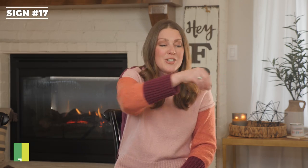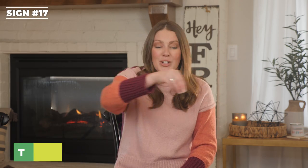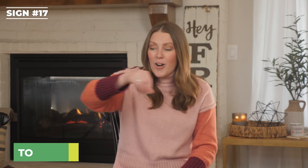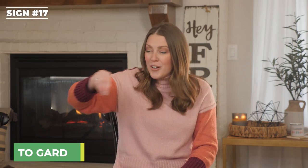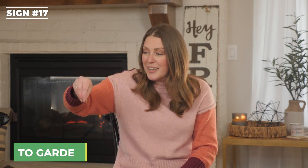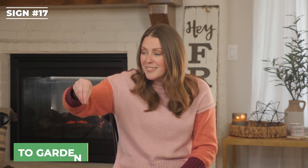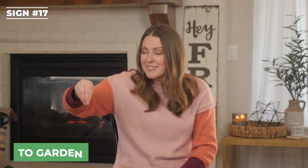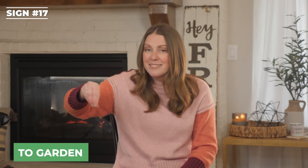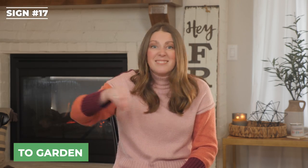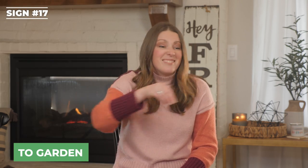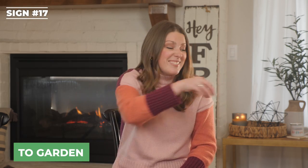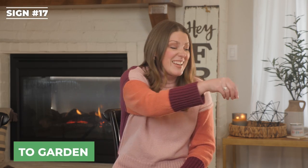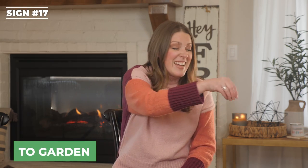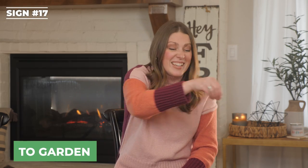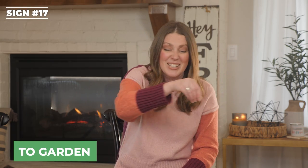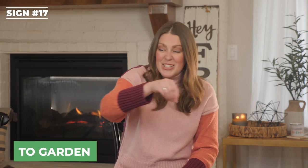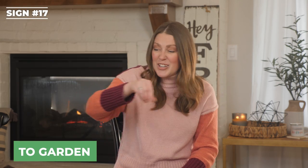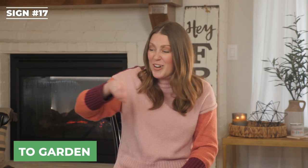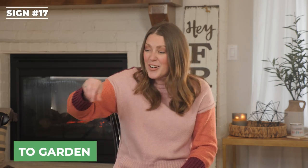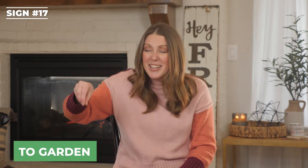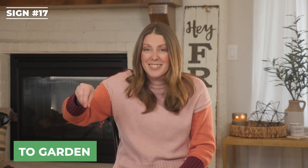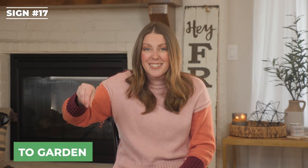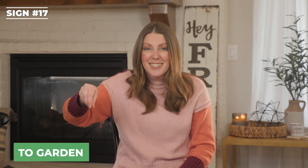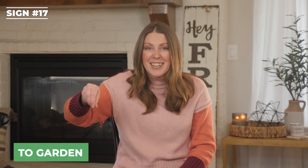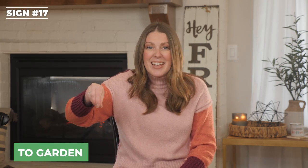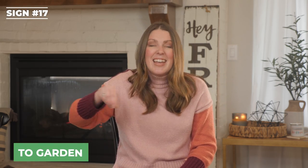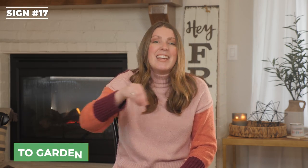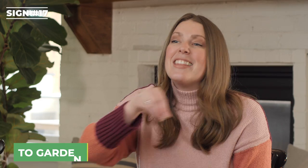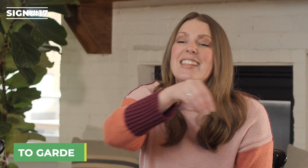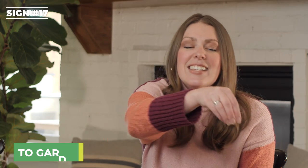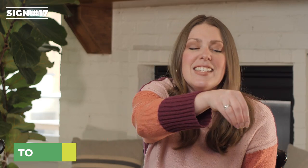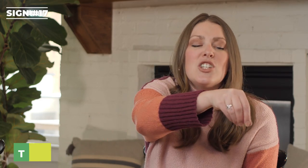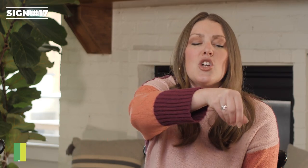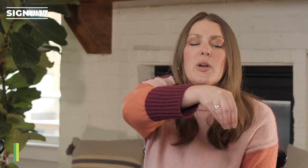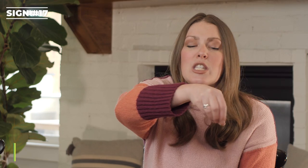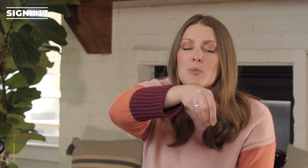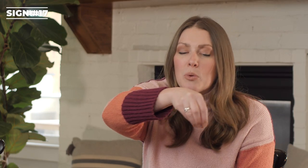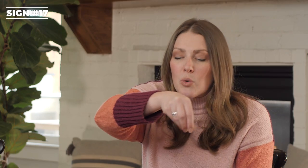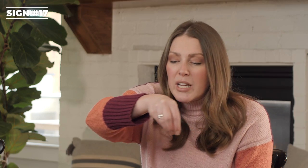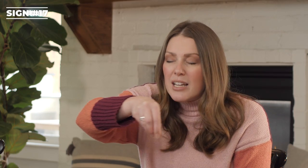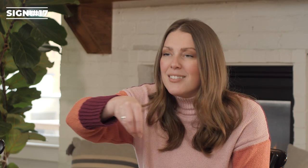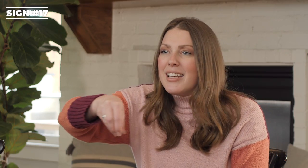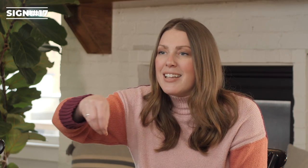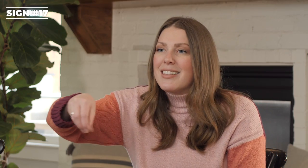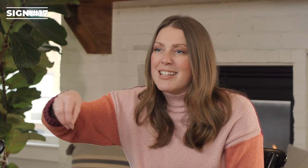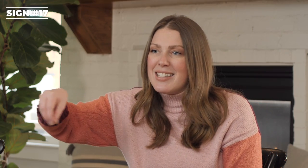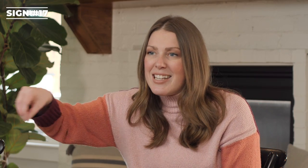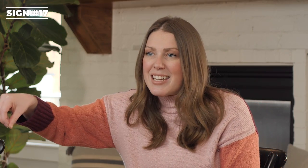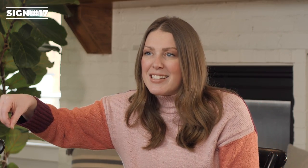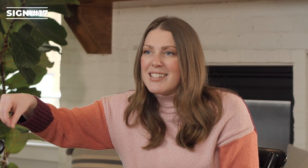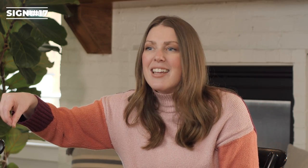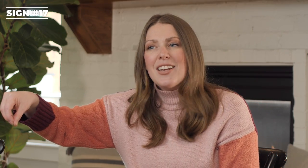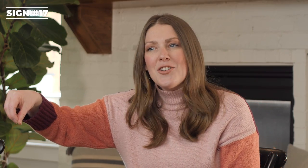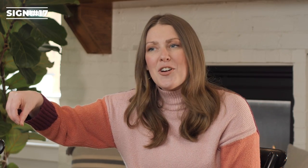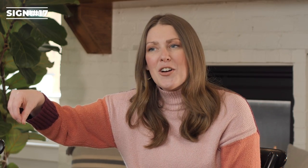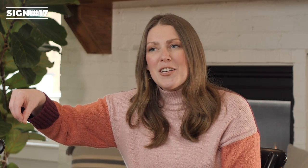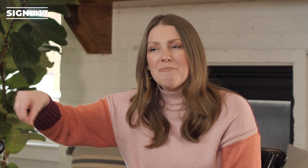'To garden, to garden' this is showing sprinkling the seeds in your garden